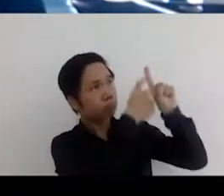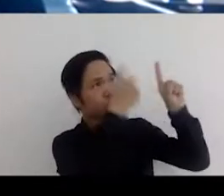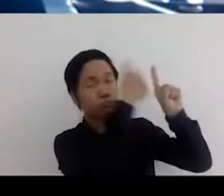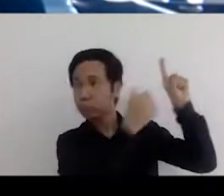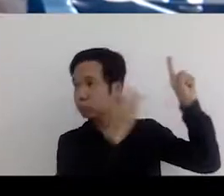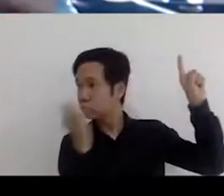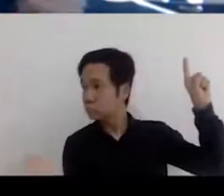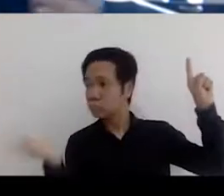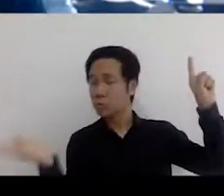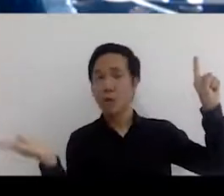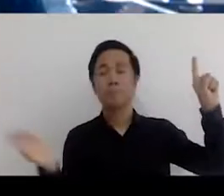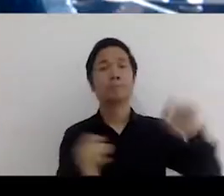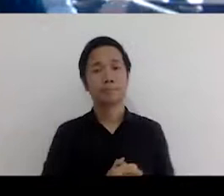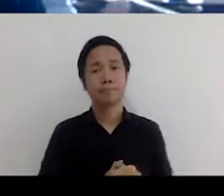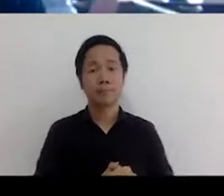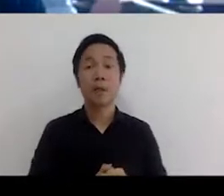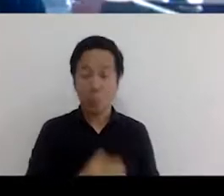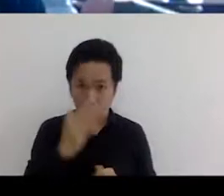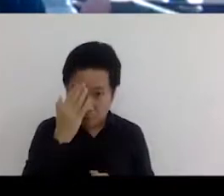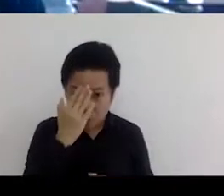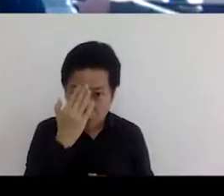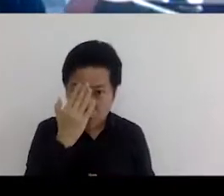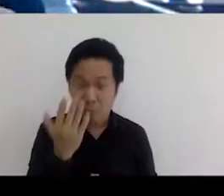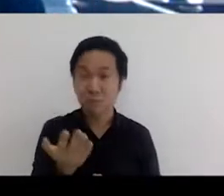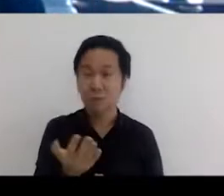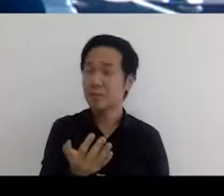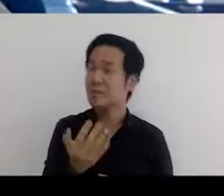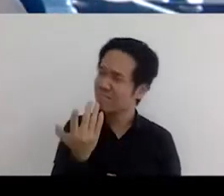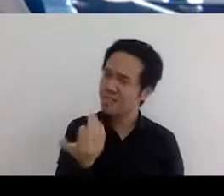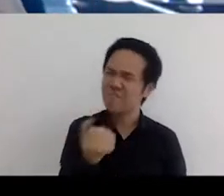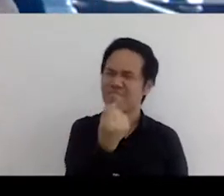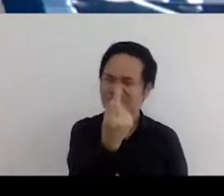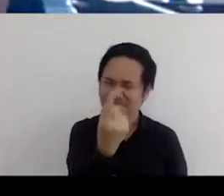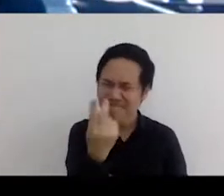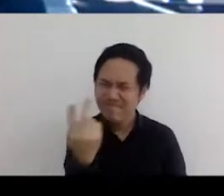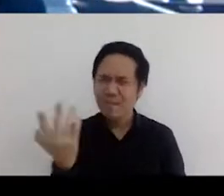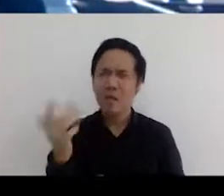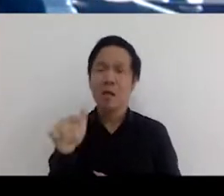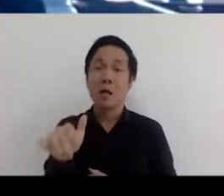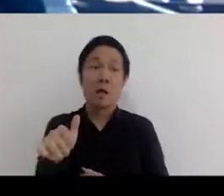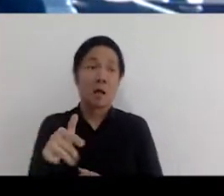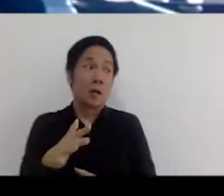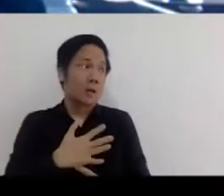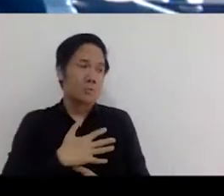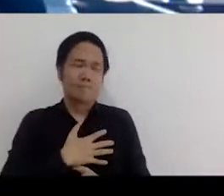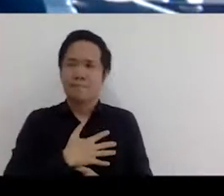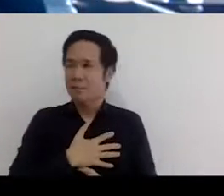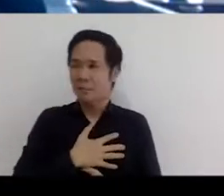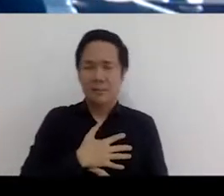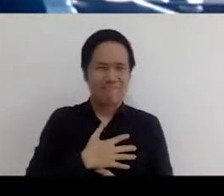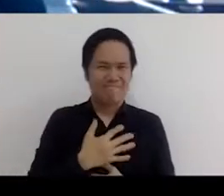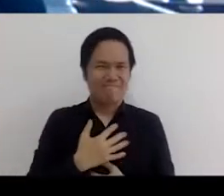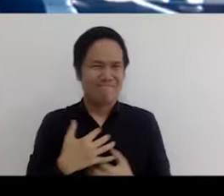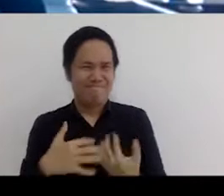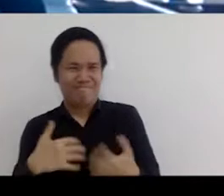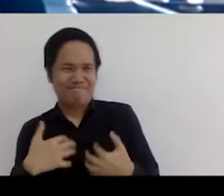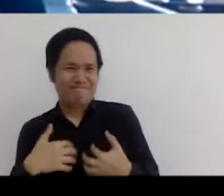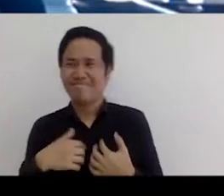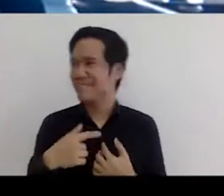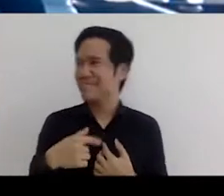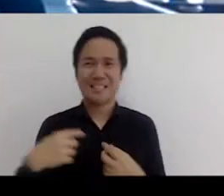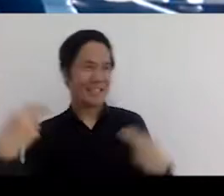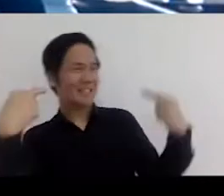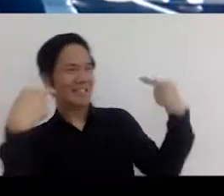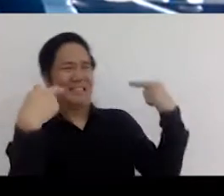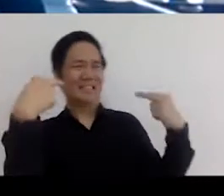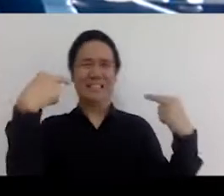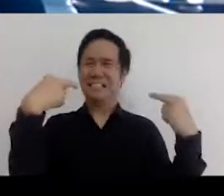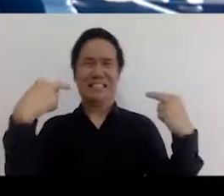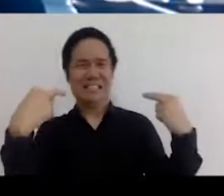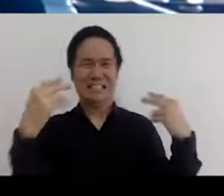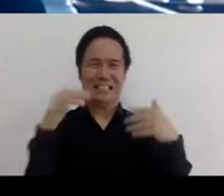So we have to give voice to the people with disability and we have to be their voice when they don't have one.